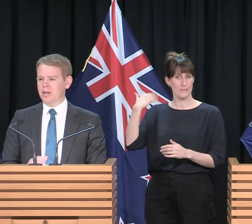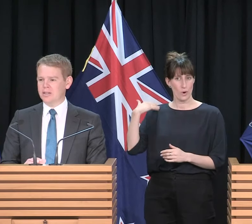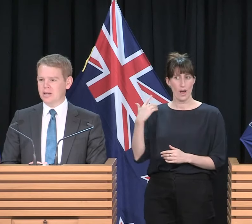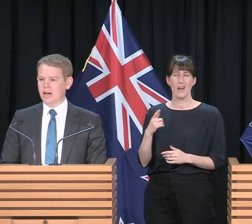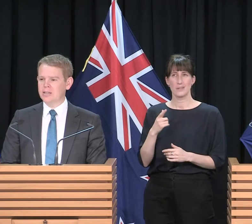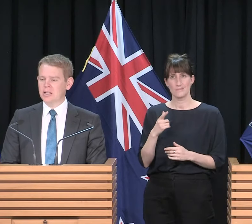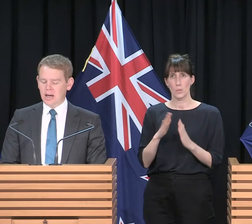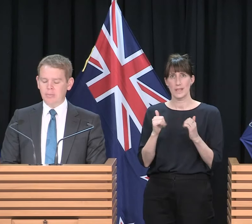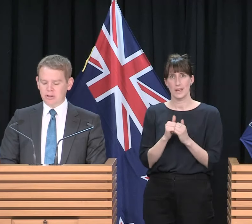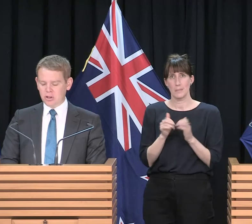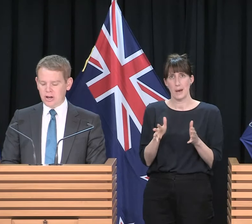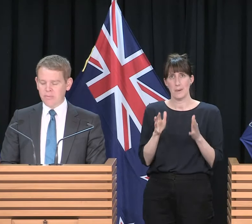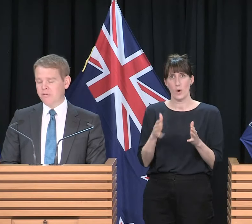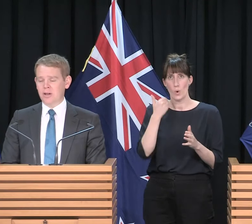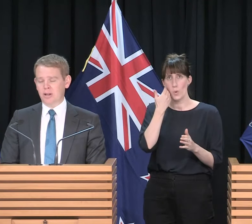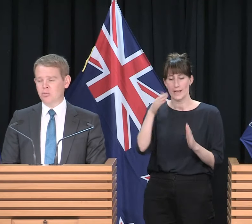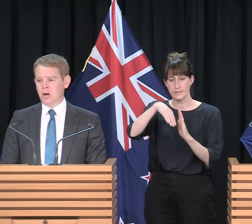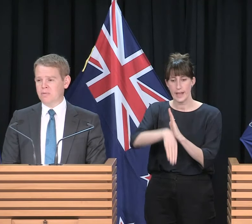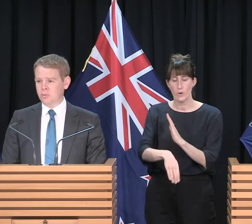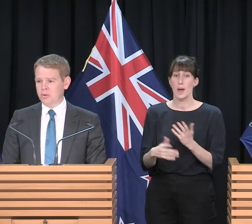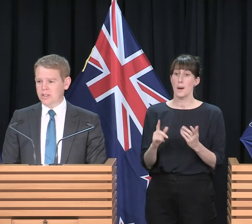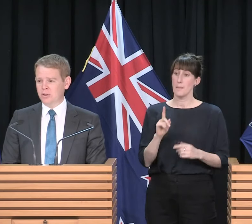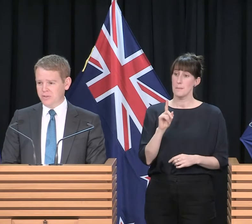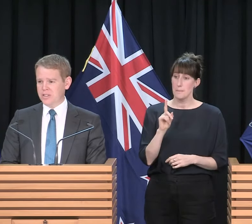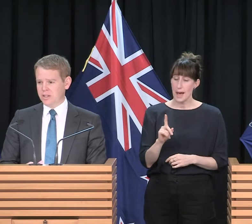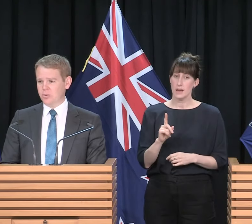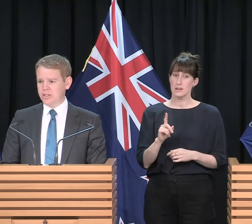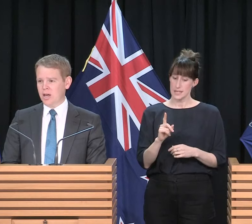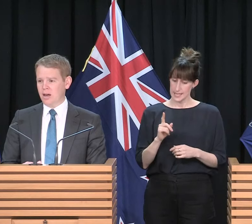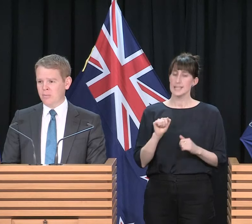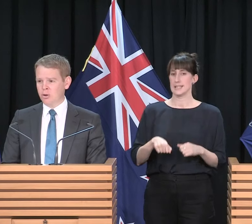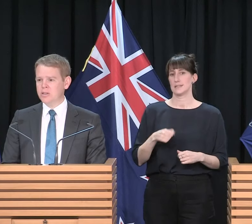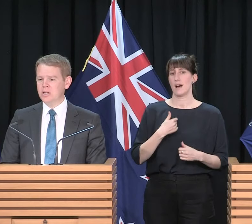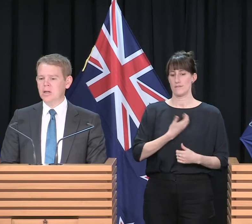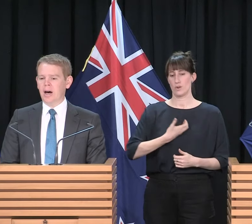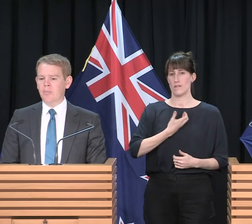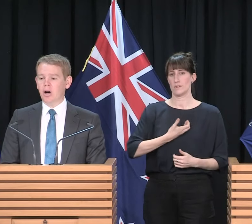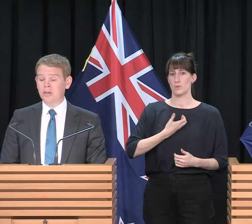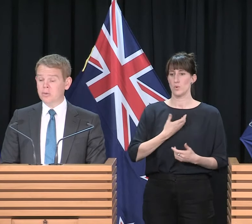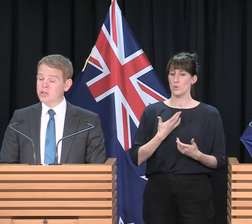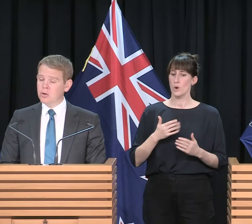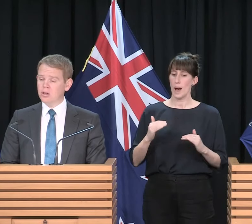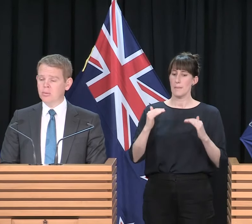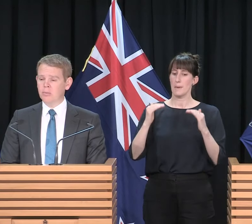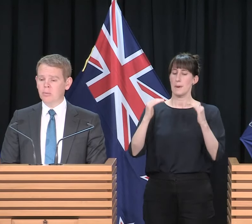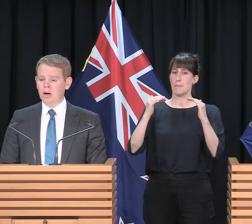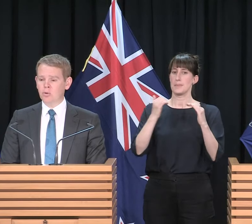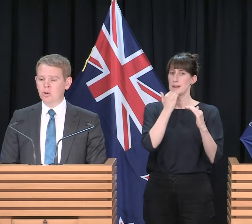So we're now 97 days since the last case of COVID-19 was acquired locally from an